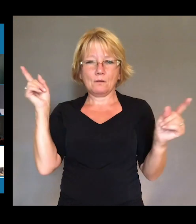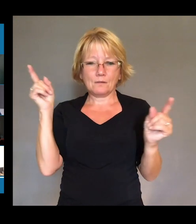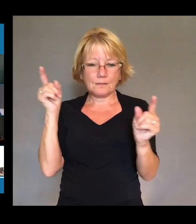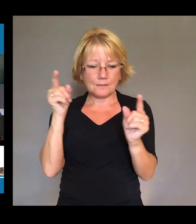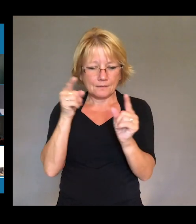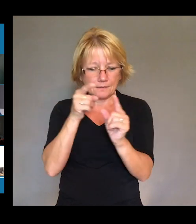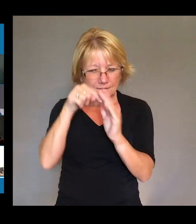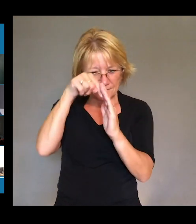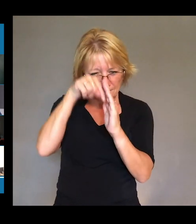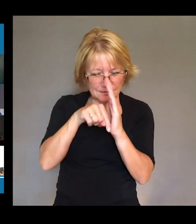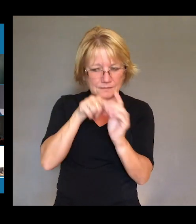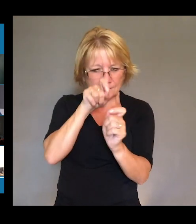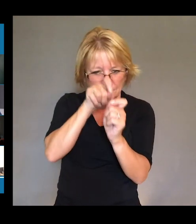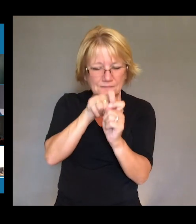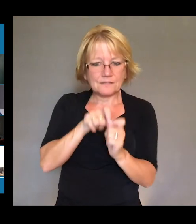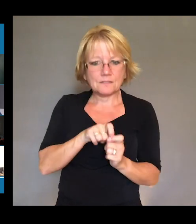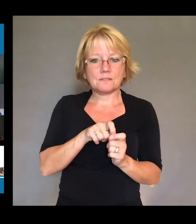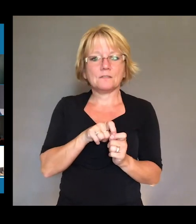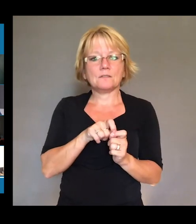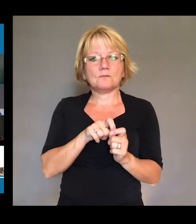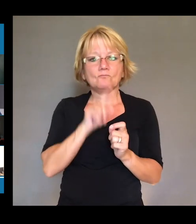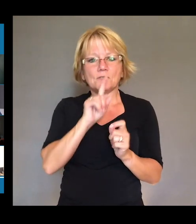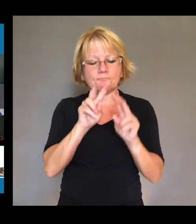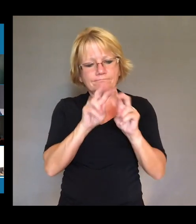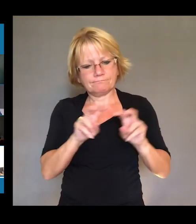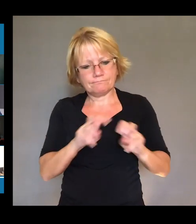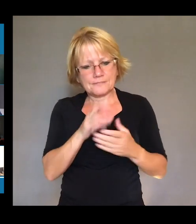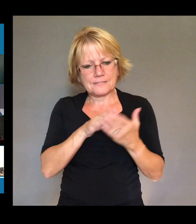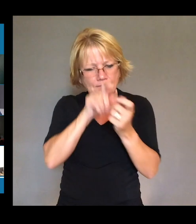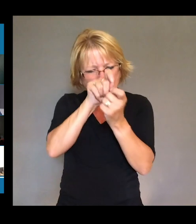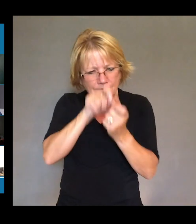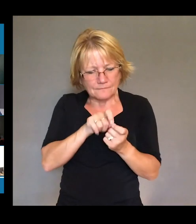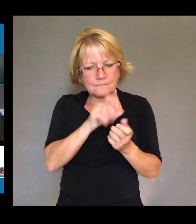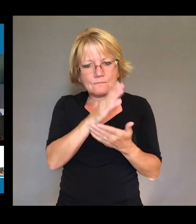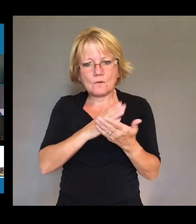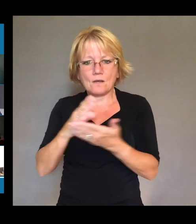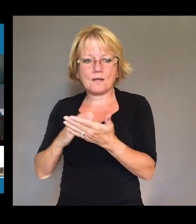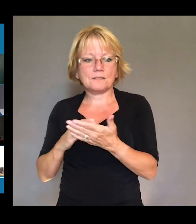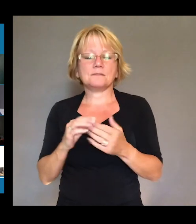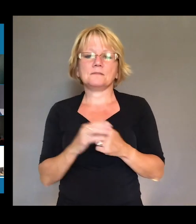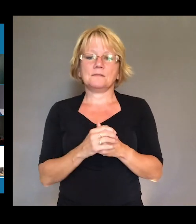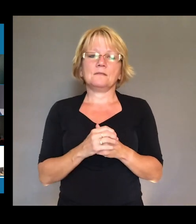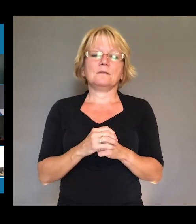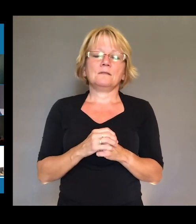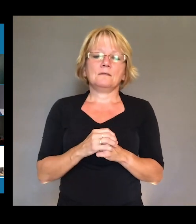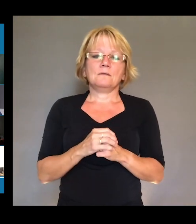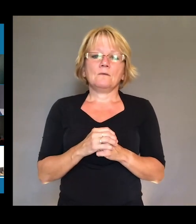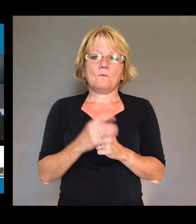we're gonna be very, very, very intent. So we're gonna really look at some of the intent pieces and that can be, you know, one of these social forms